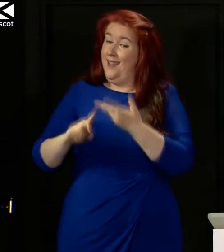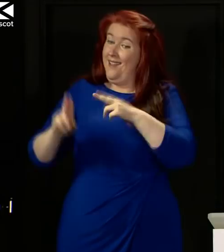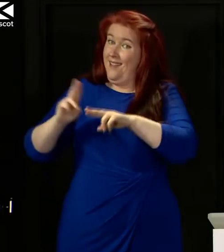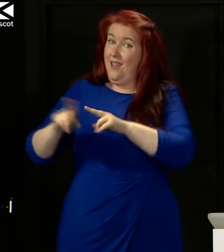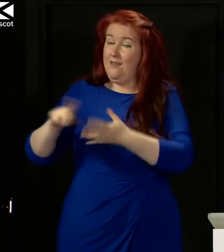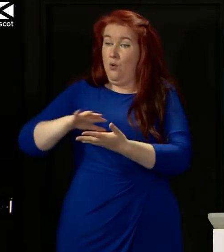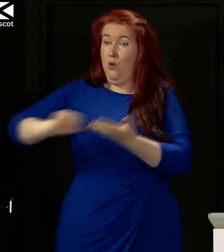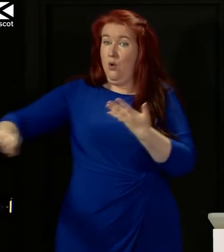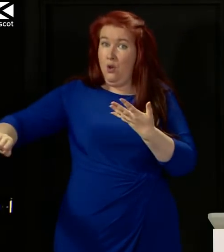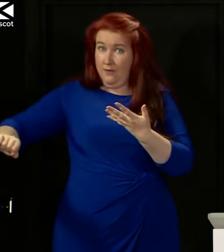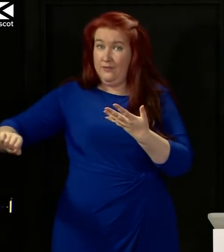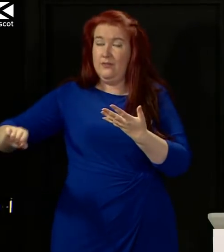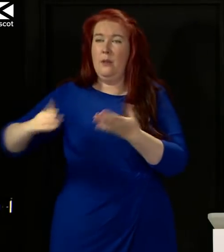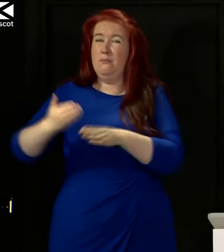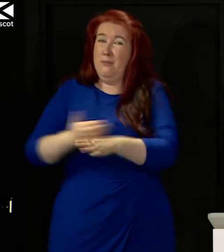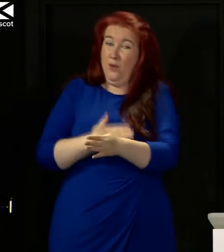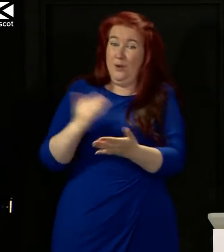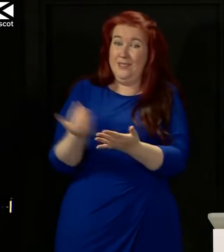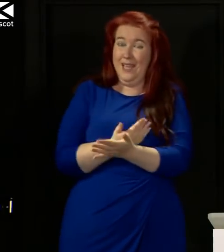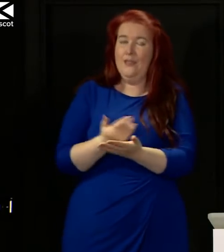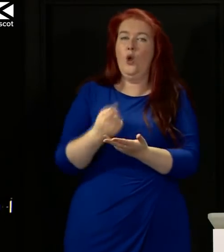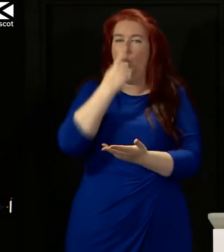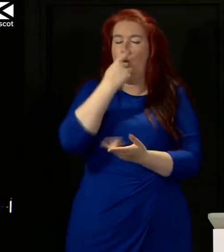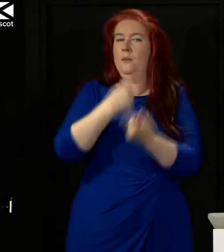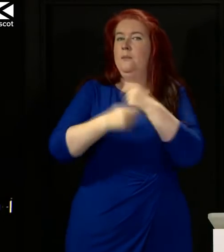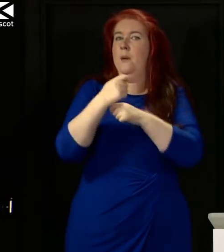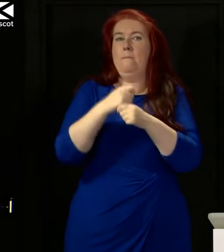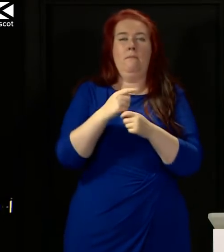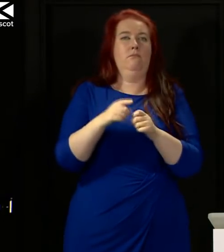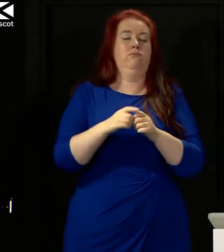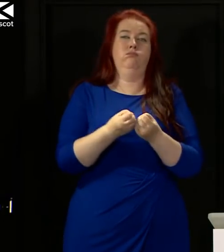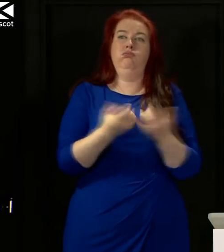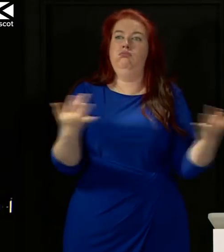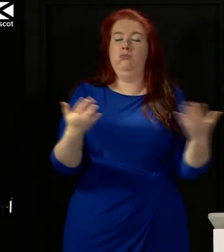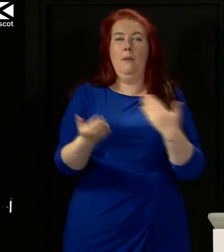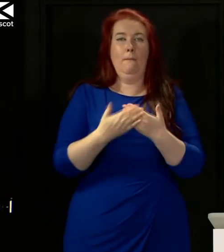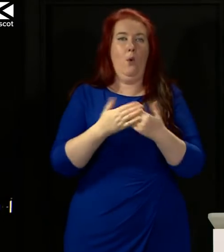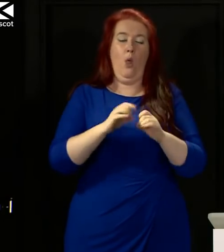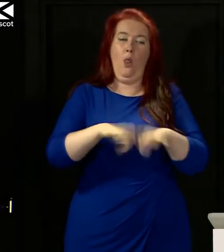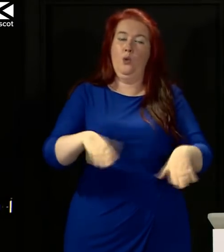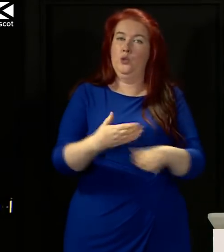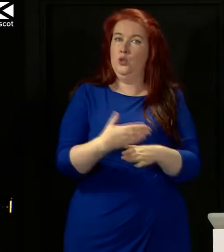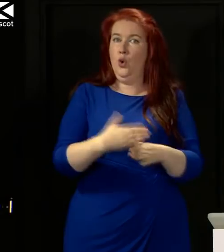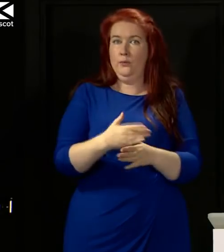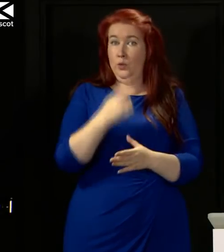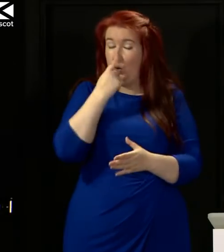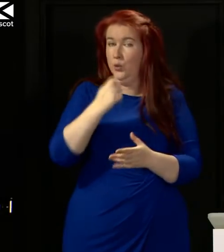it is safe to do so, the danger is we see unemployment rise even further than we may